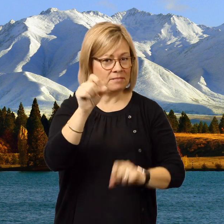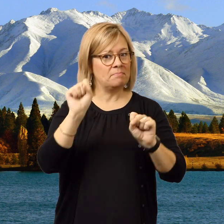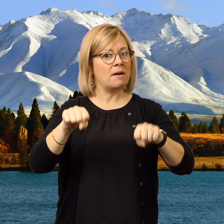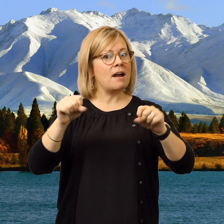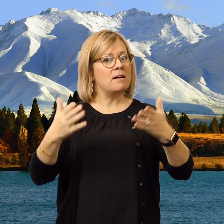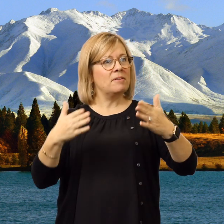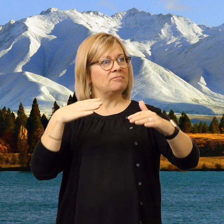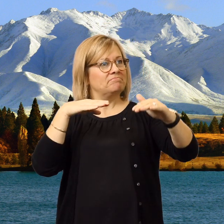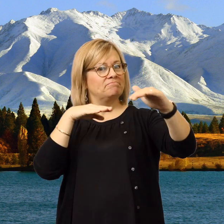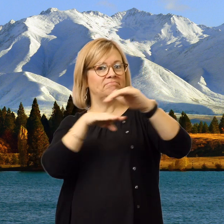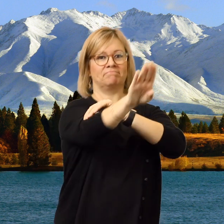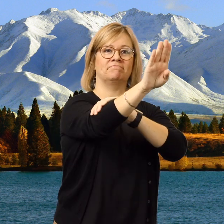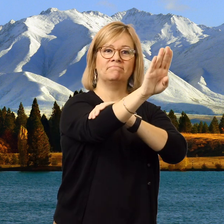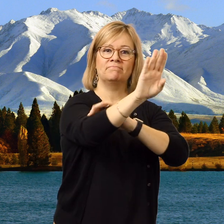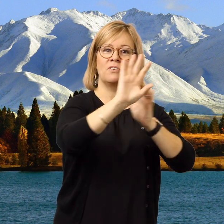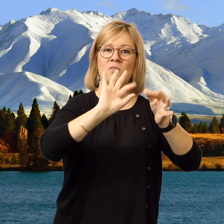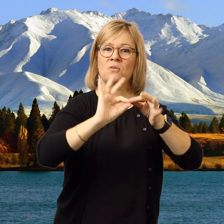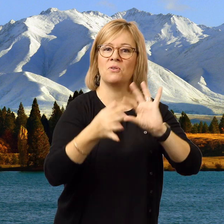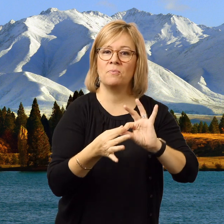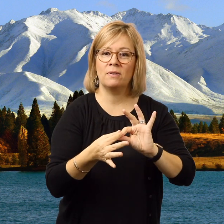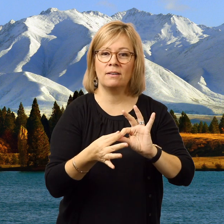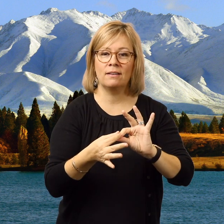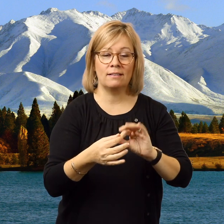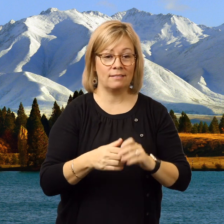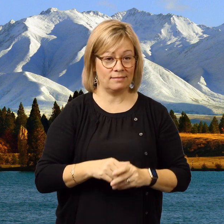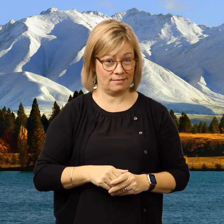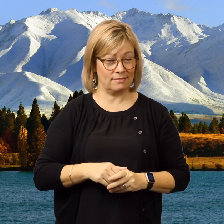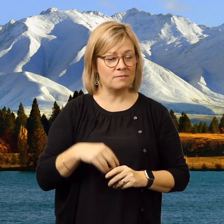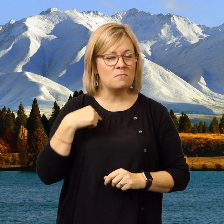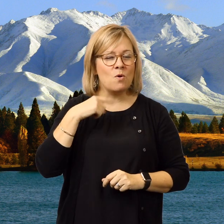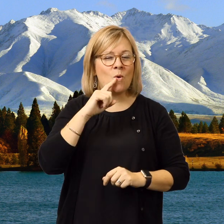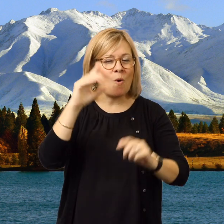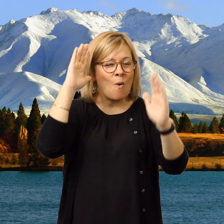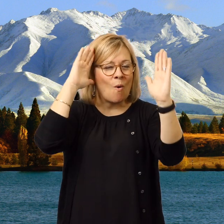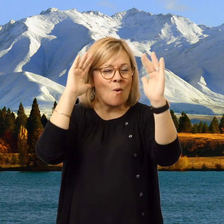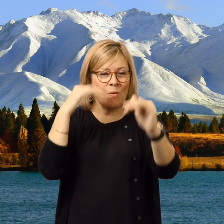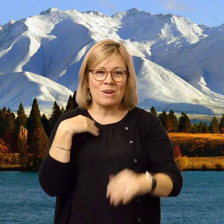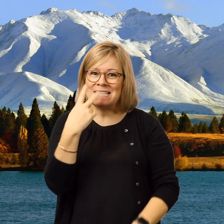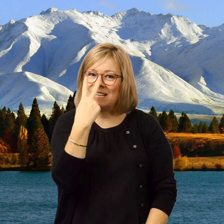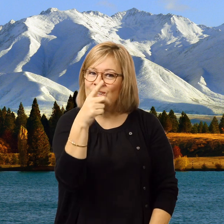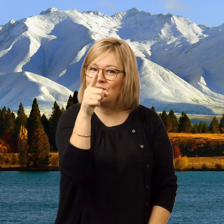day--and if so, you might be able to get into the Deaflympics someday. I hope to